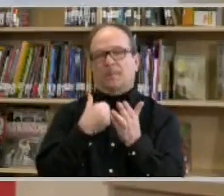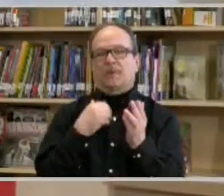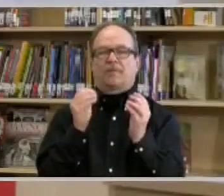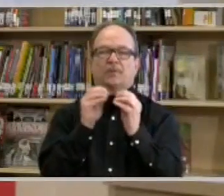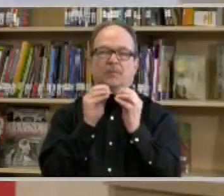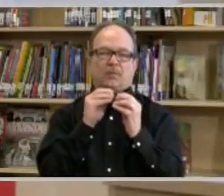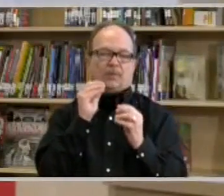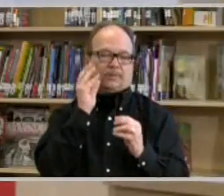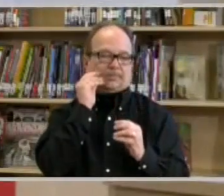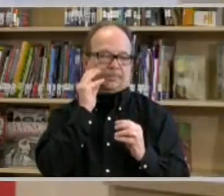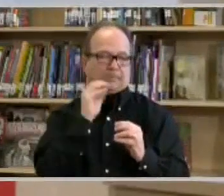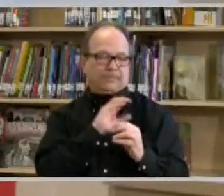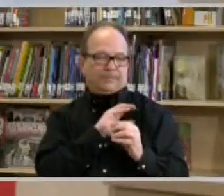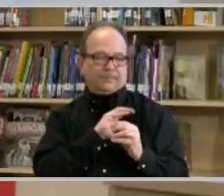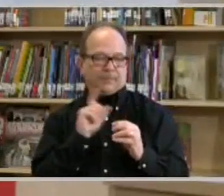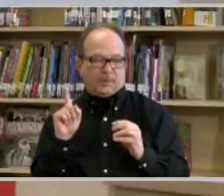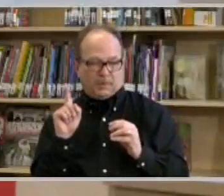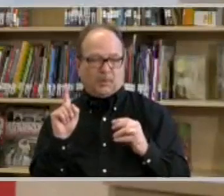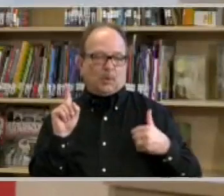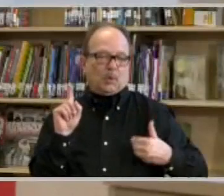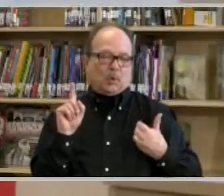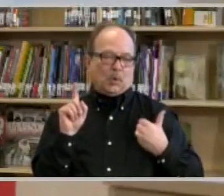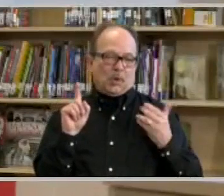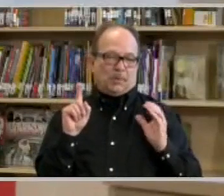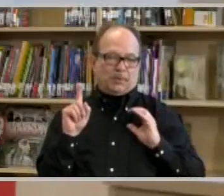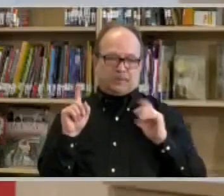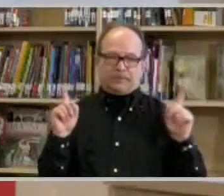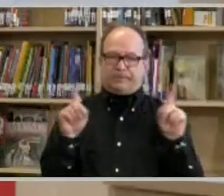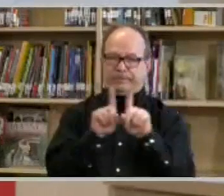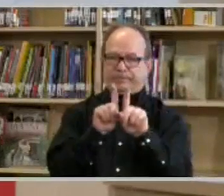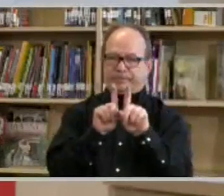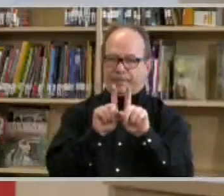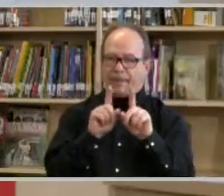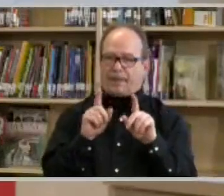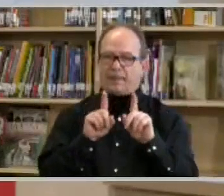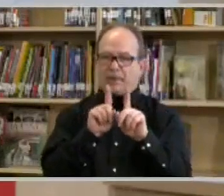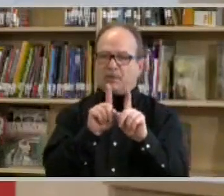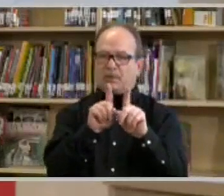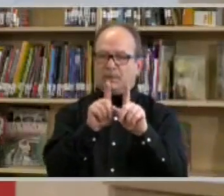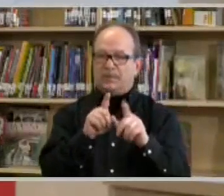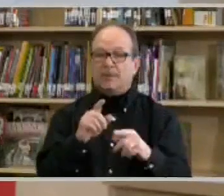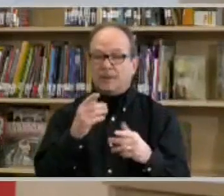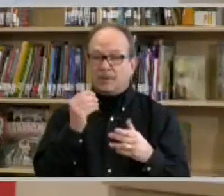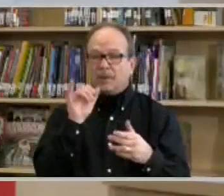FOR MENTORING NEW OFFICERS, BUT